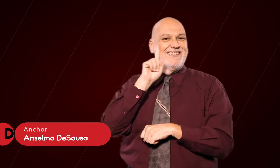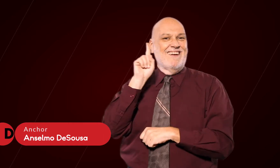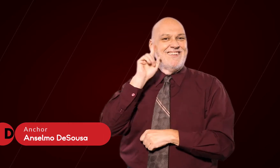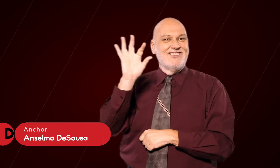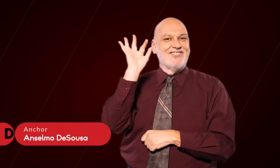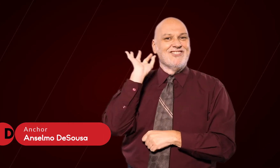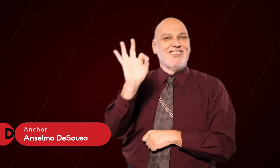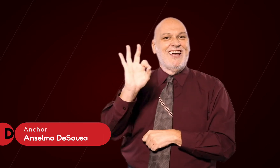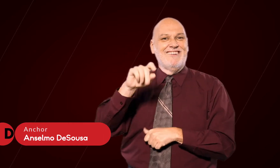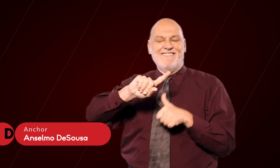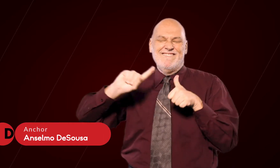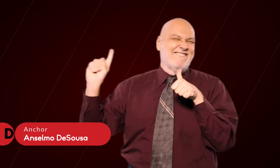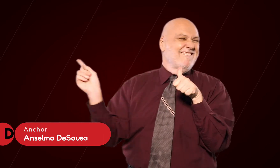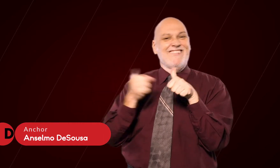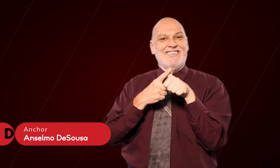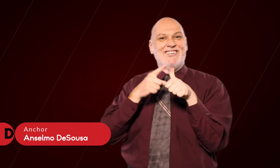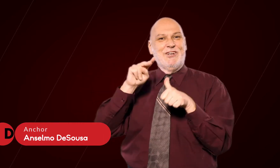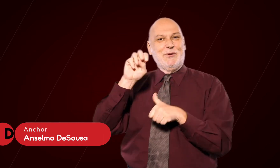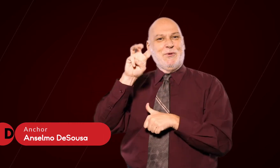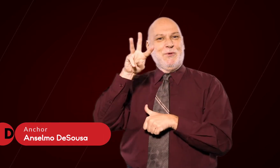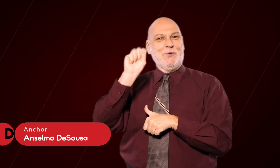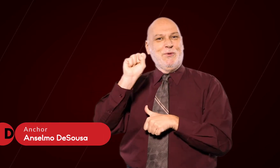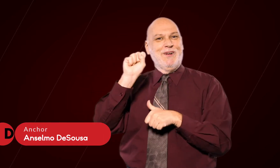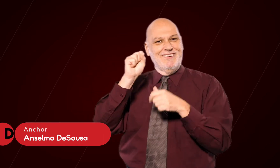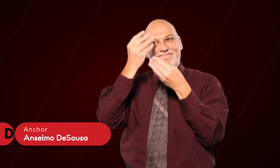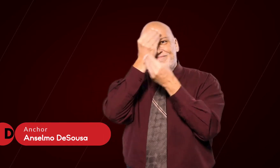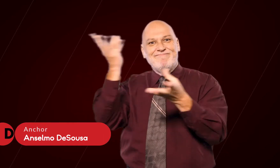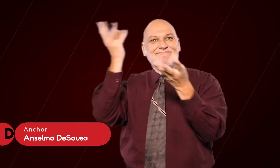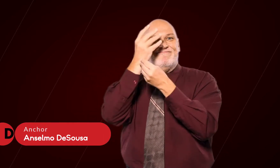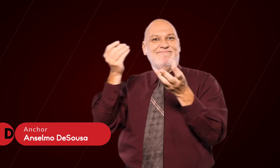we are excited to have DEAFDOTS,